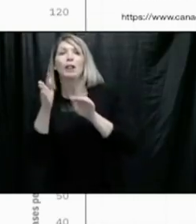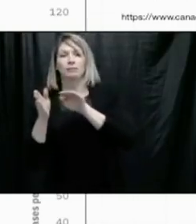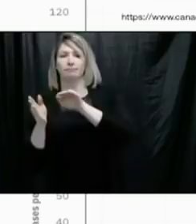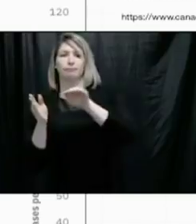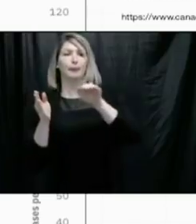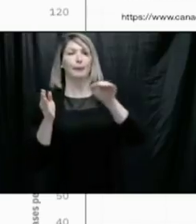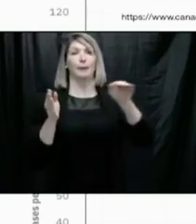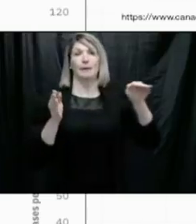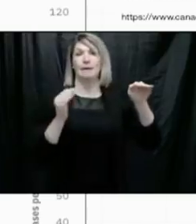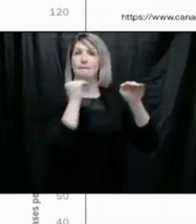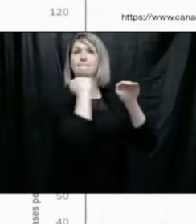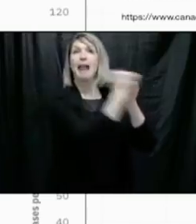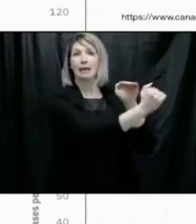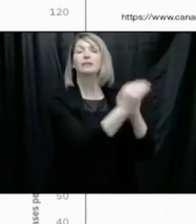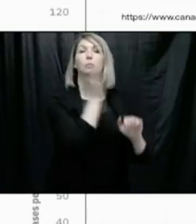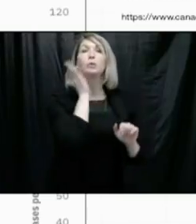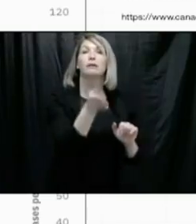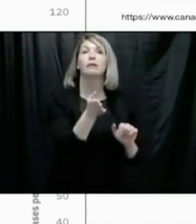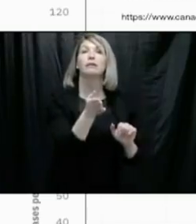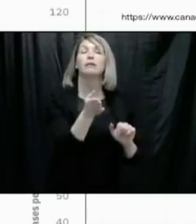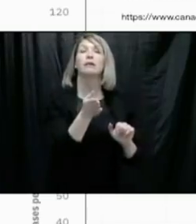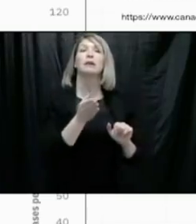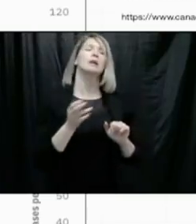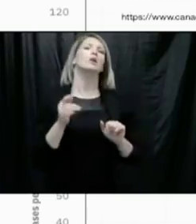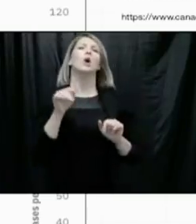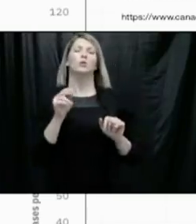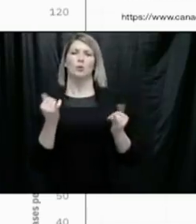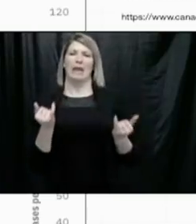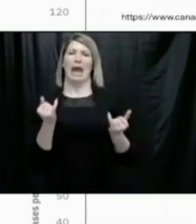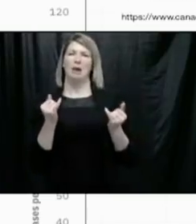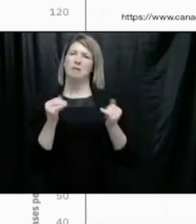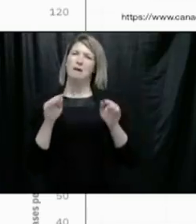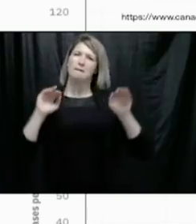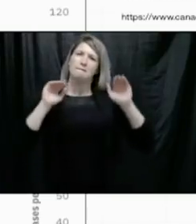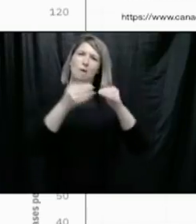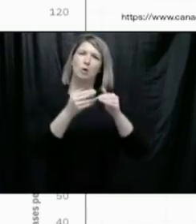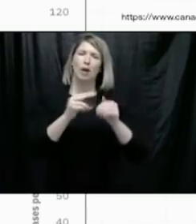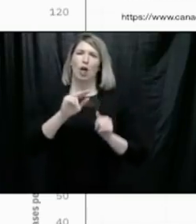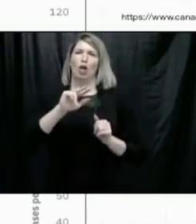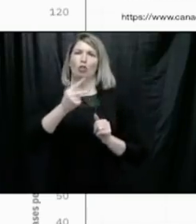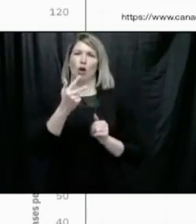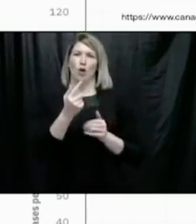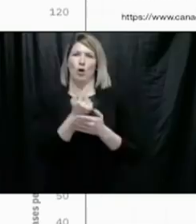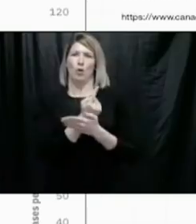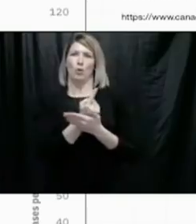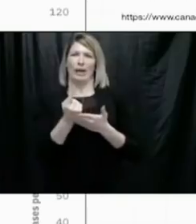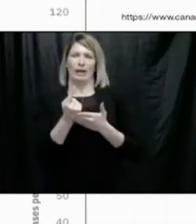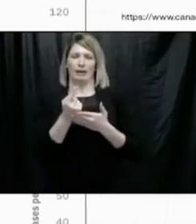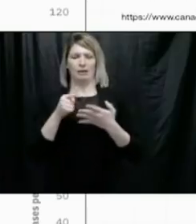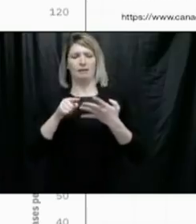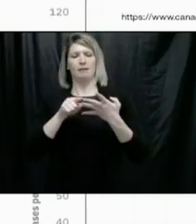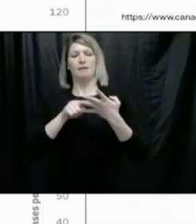TURNS FLAT. SO LET'S LOOK AT TRAJECTORY OF WHAT HAPPENED.